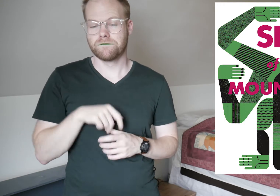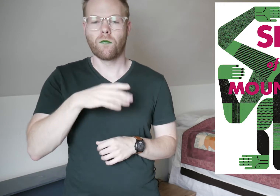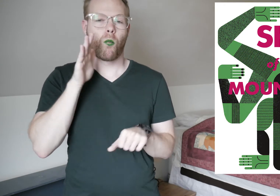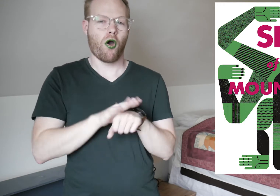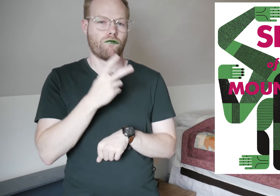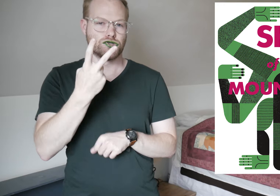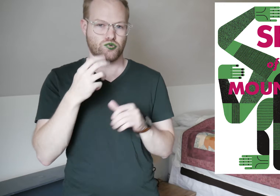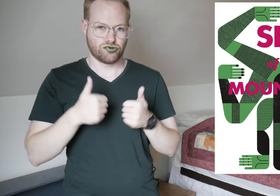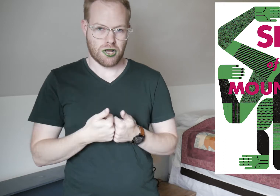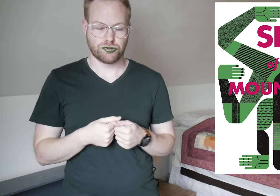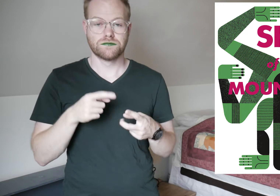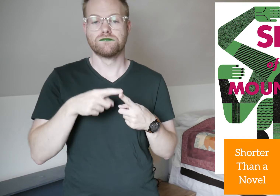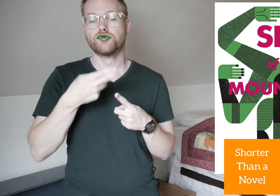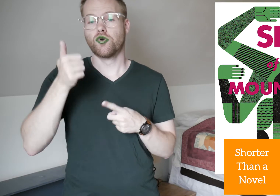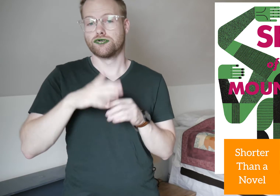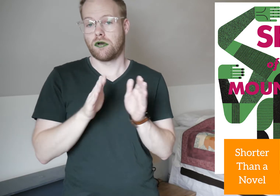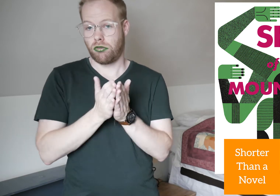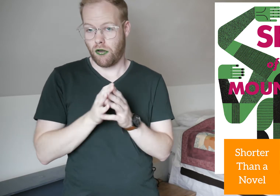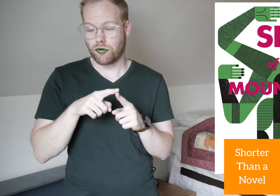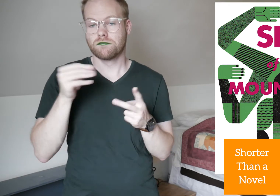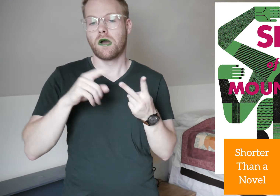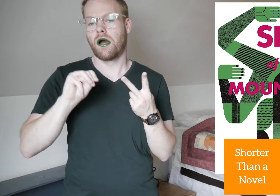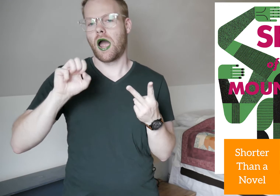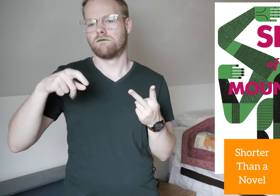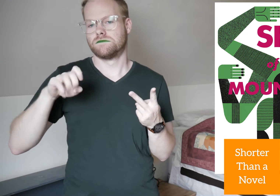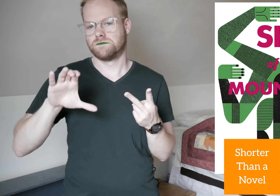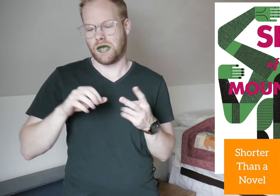This will cover two challenges: Shorter Than a Novel, and M-Spec.